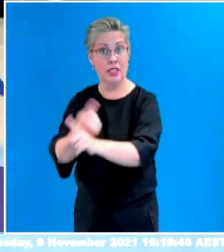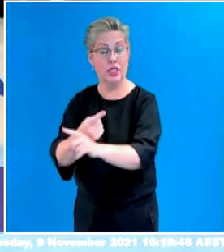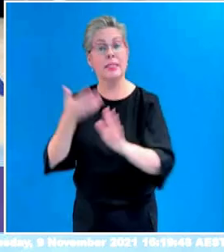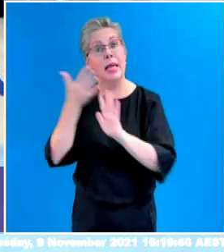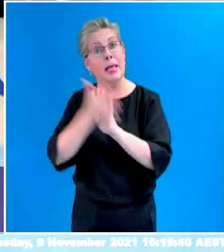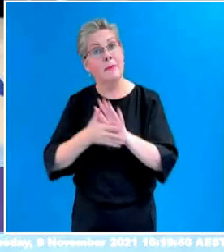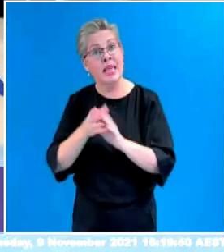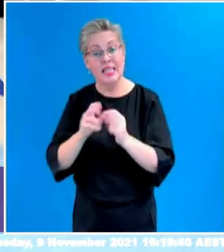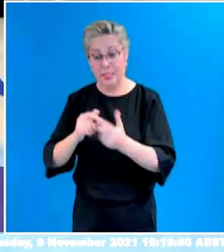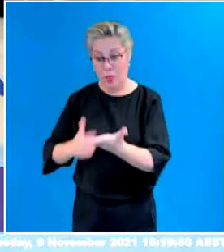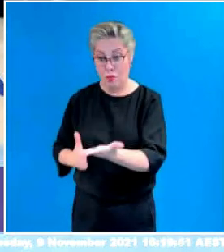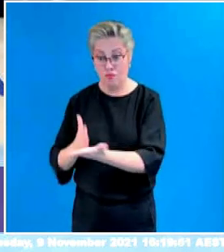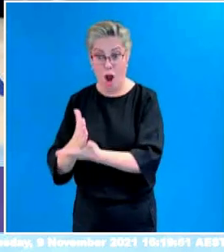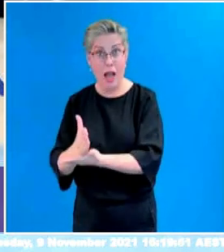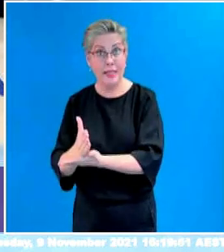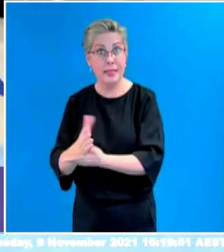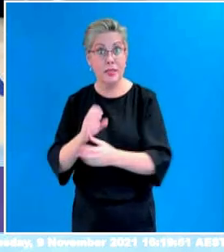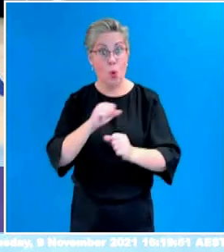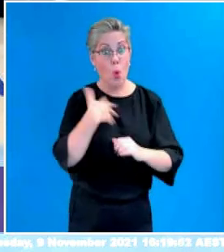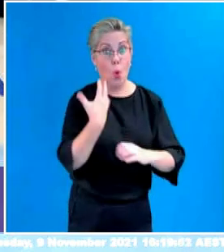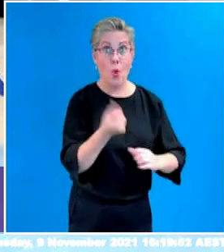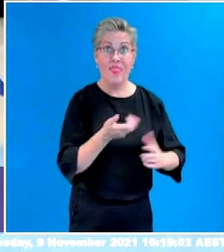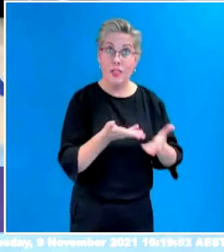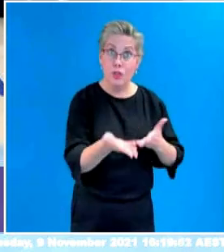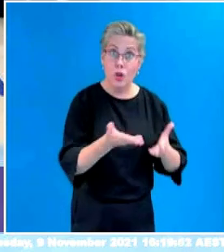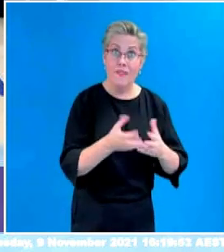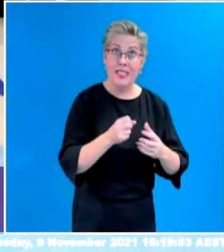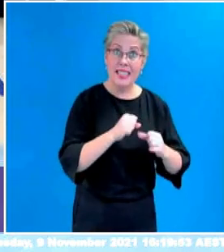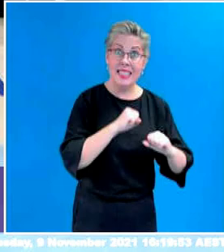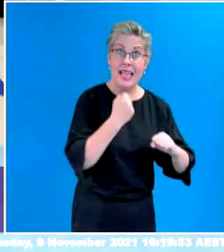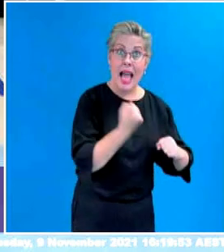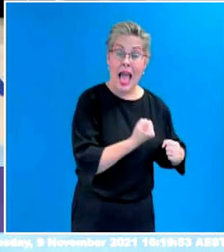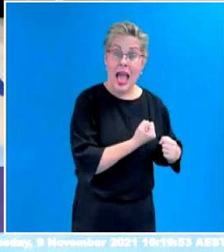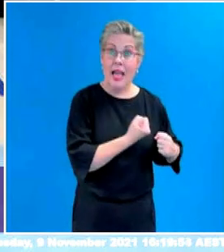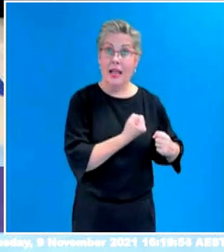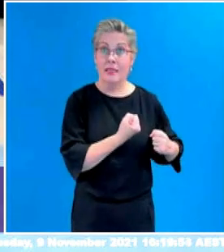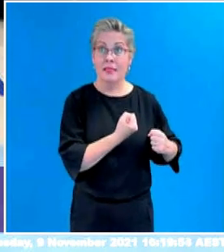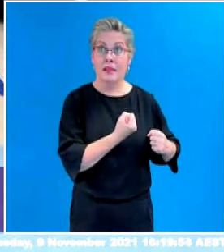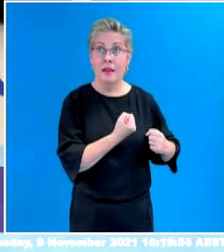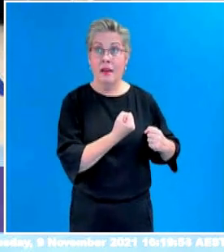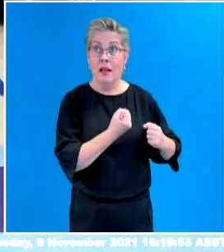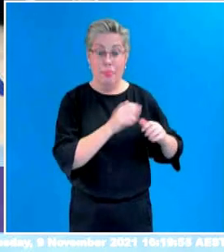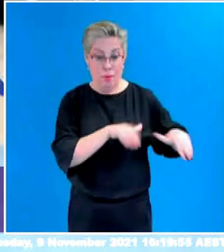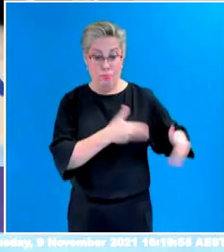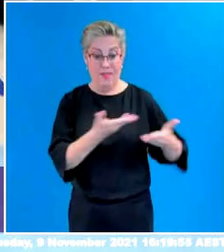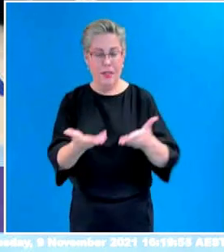supports we are providing also change to reflect that reality.